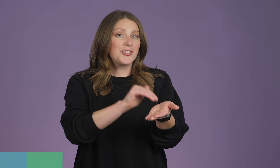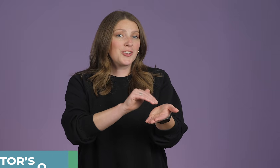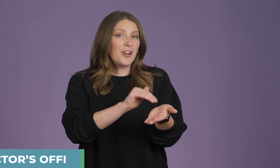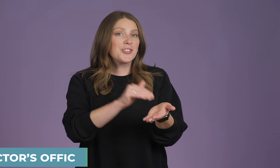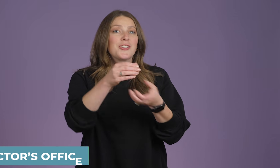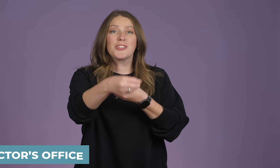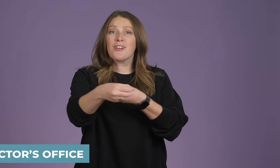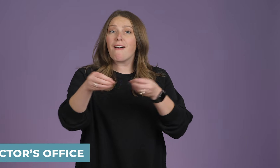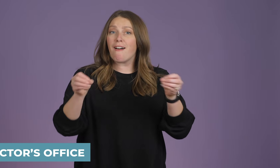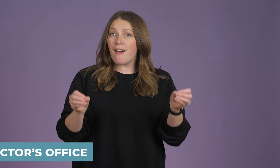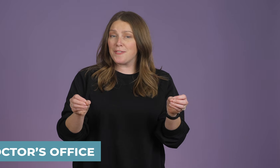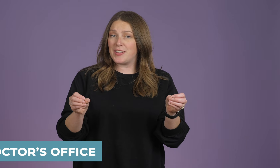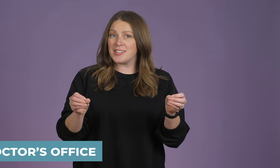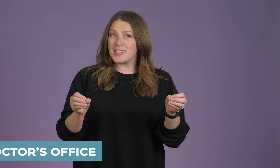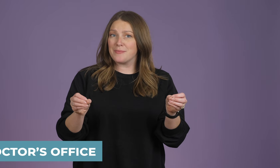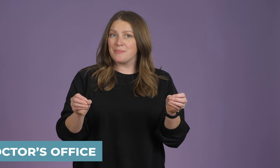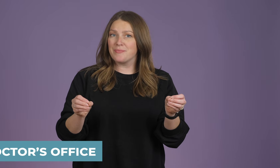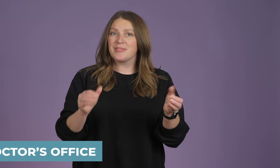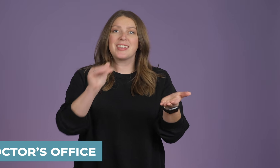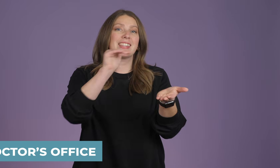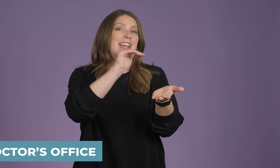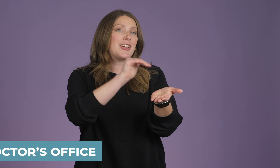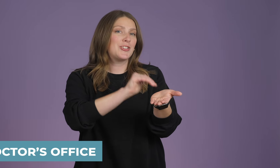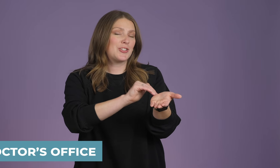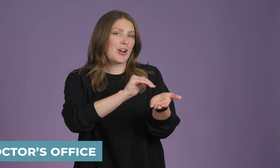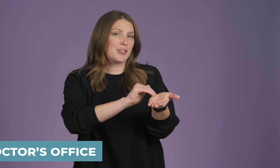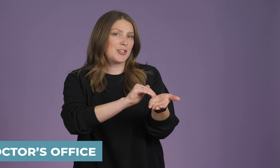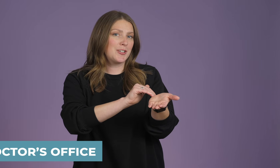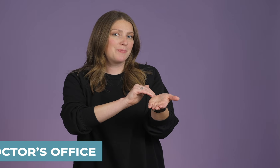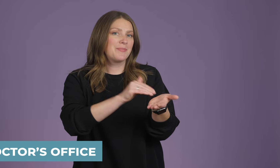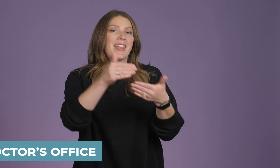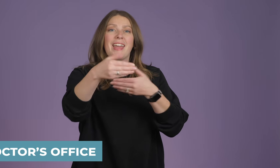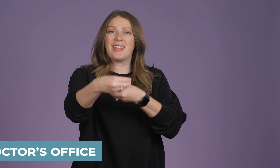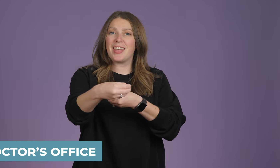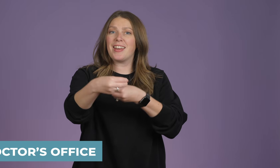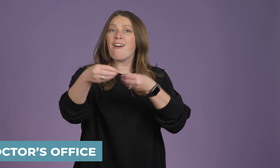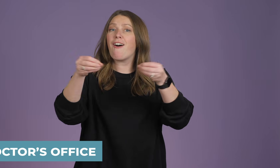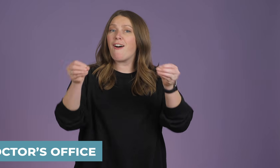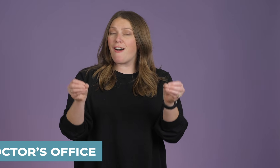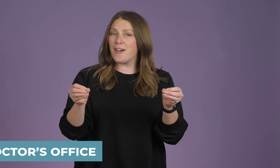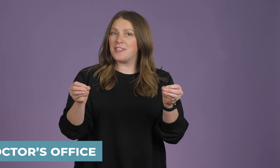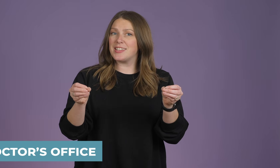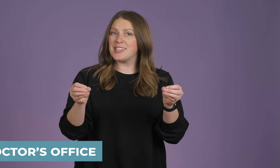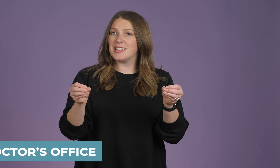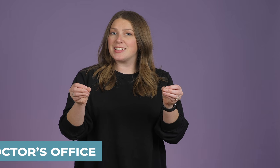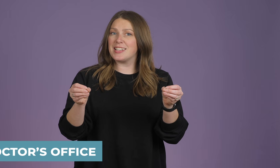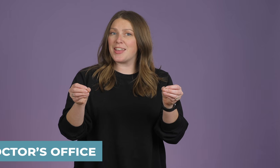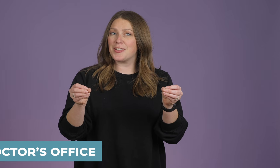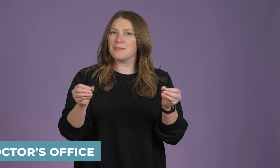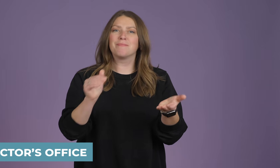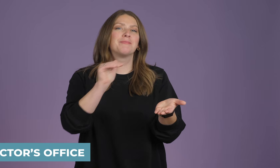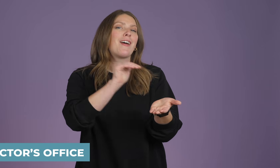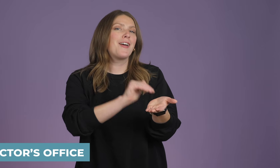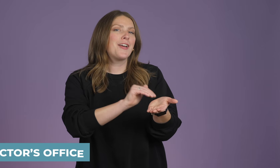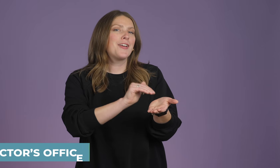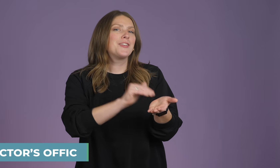Doctor's office, the sign doctor and then office together.